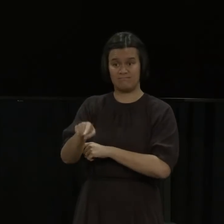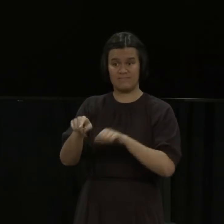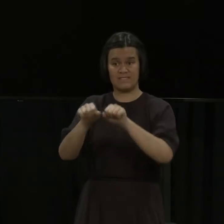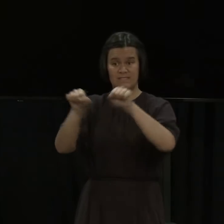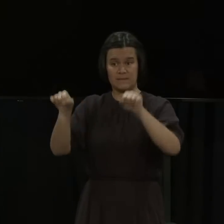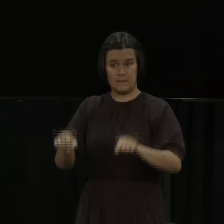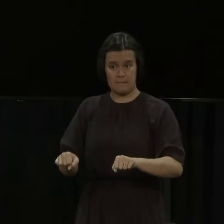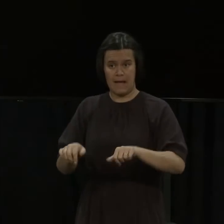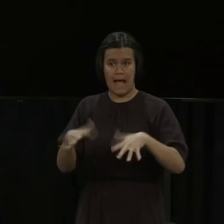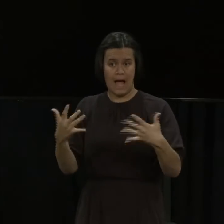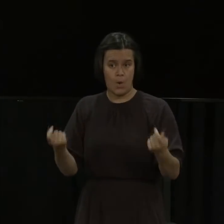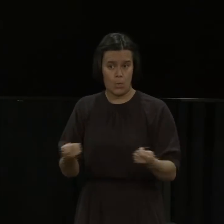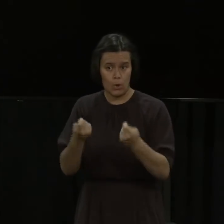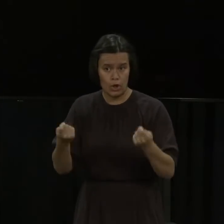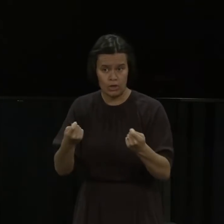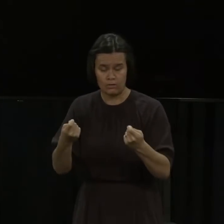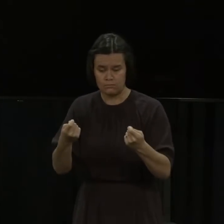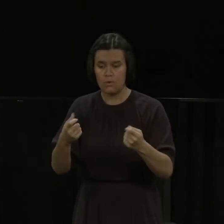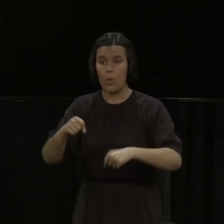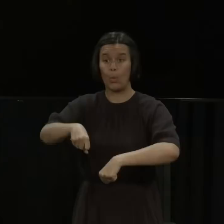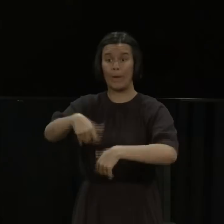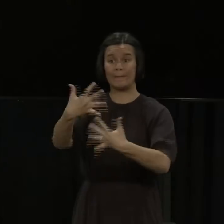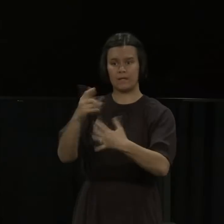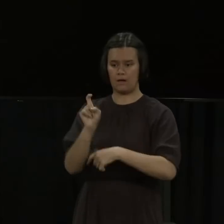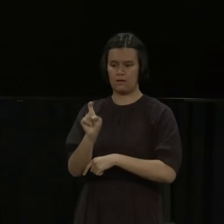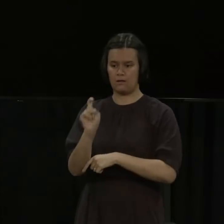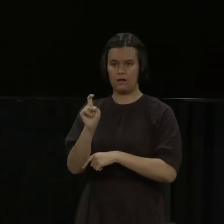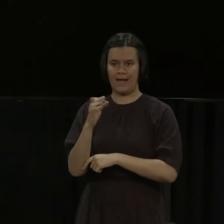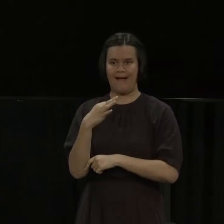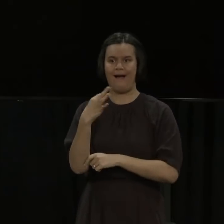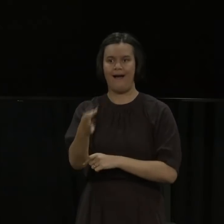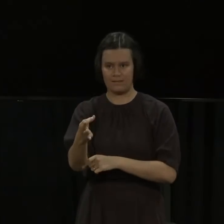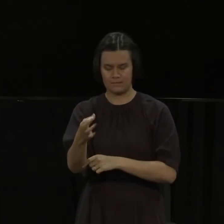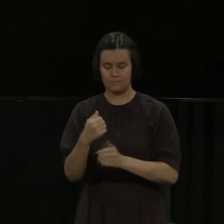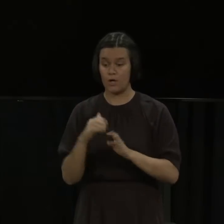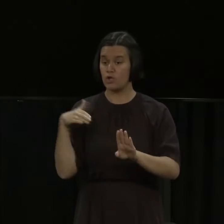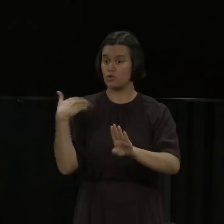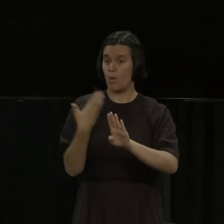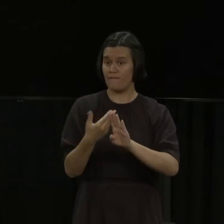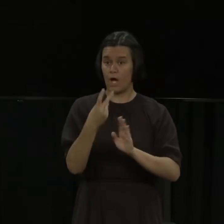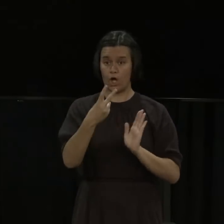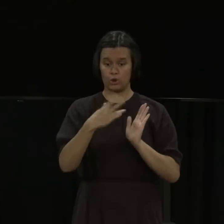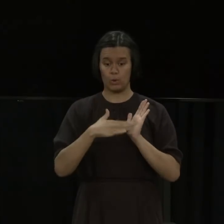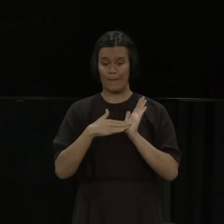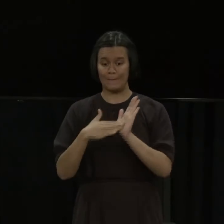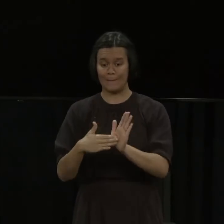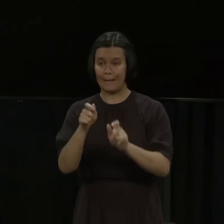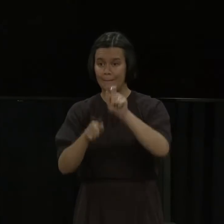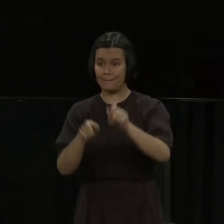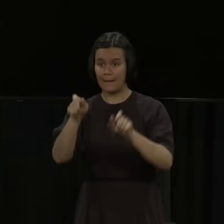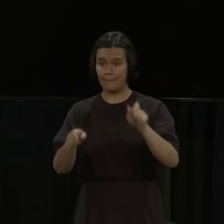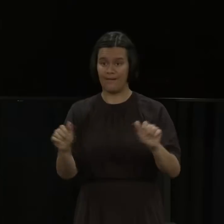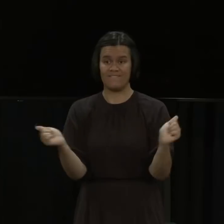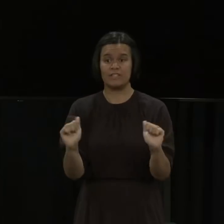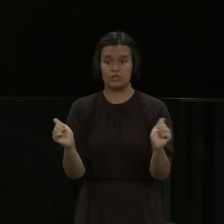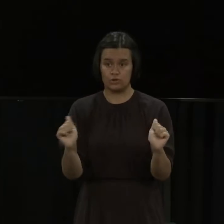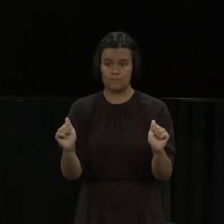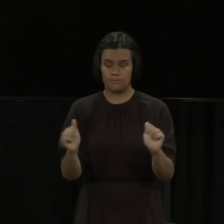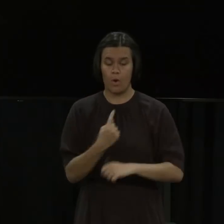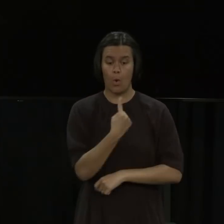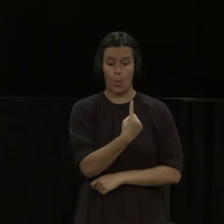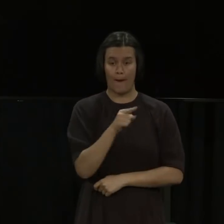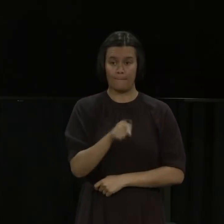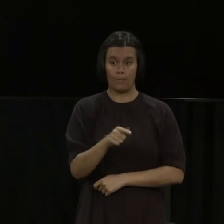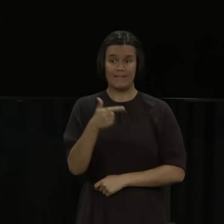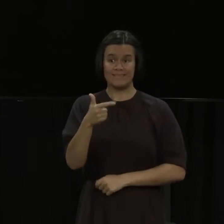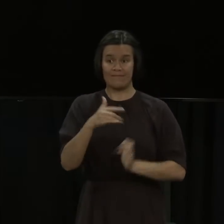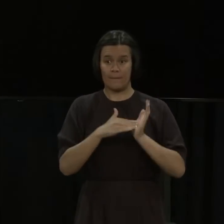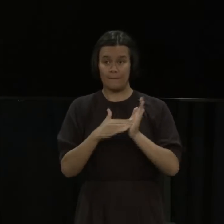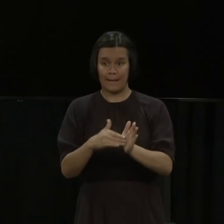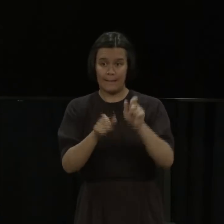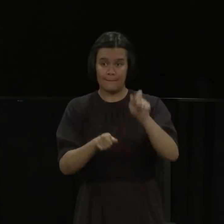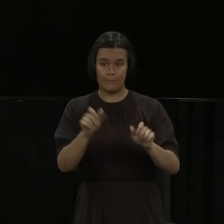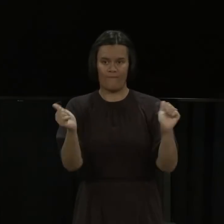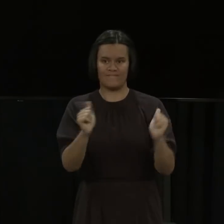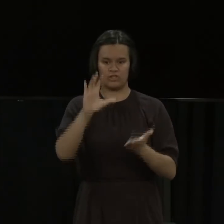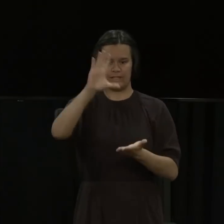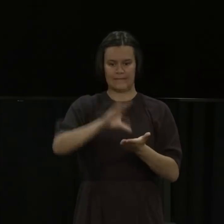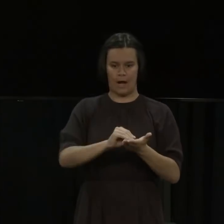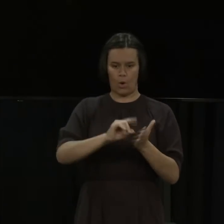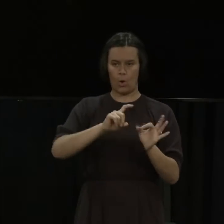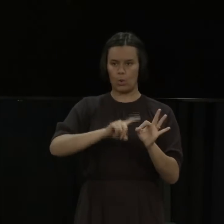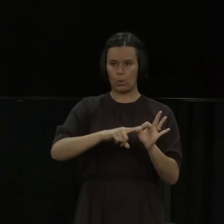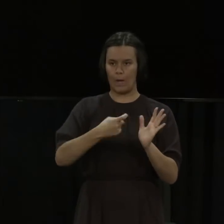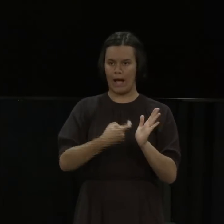two issues, the system itself